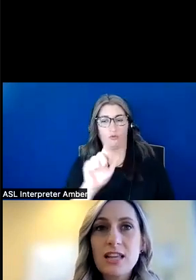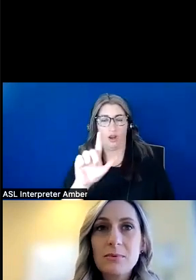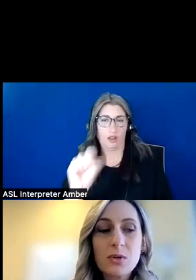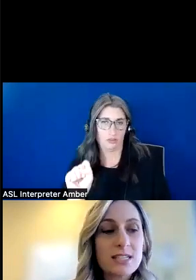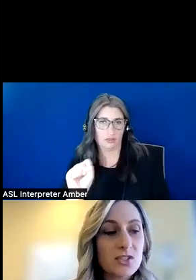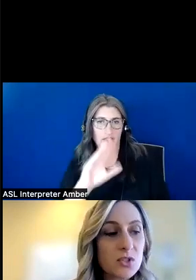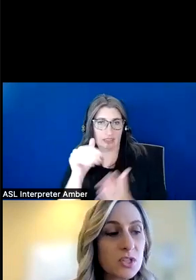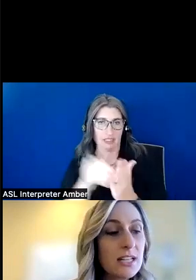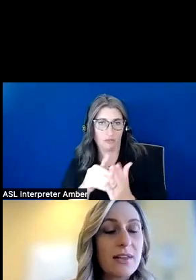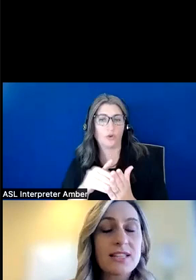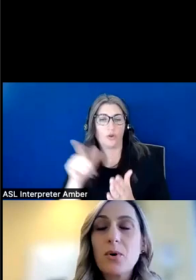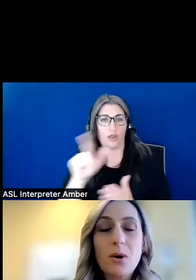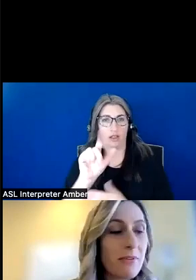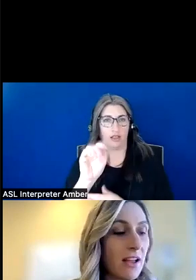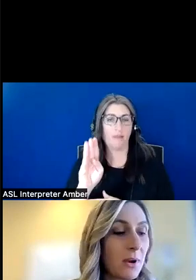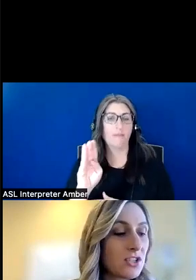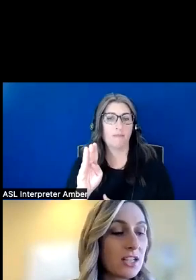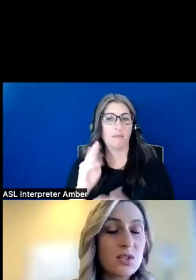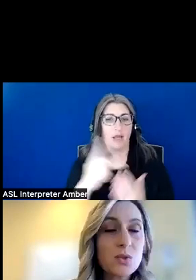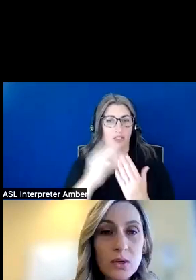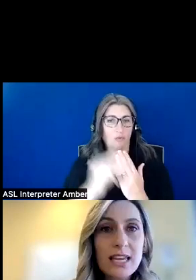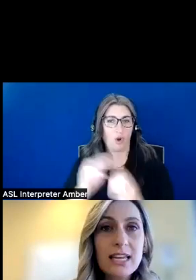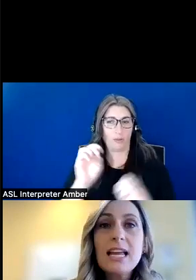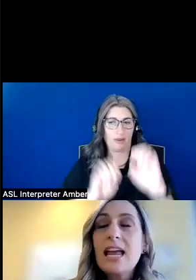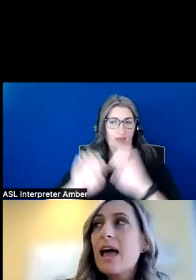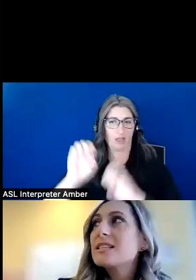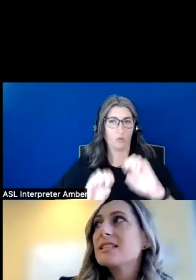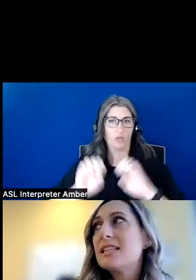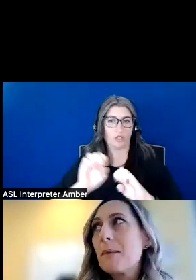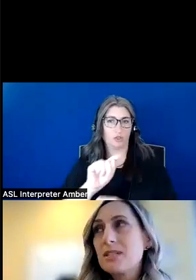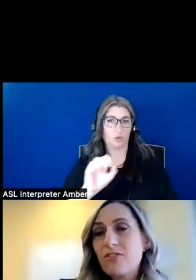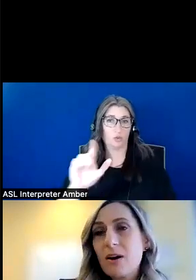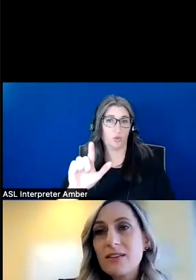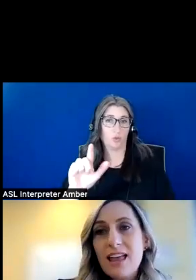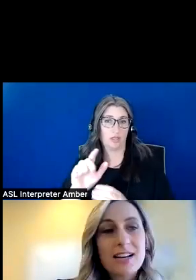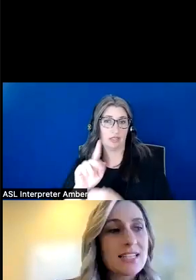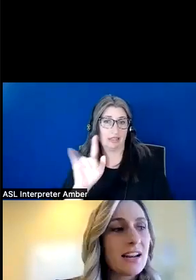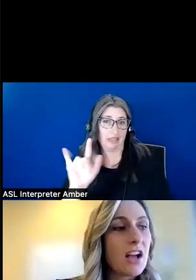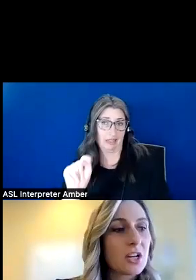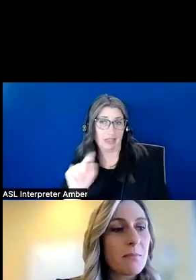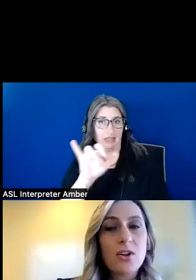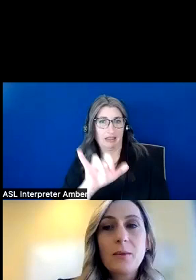Laboratory Central—as a program evaluation toolkit. This is adapted from it—this annotated logic model.